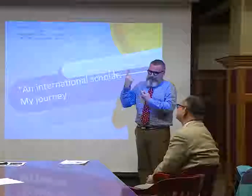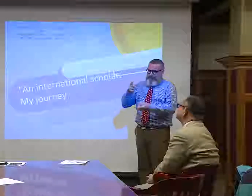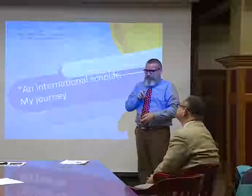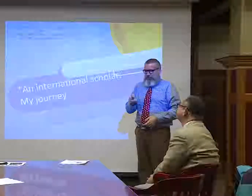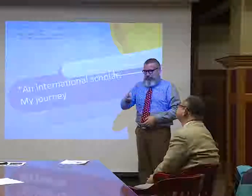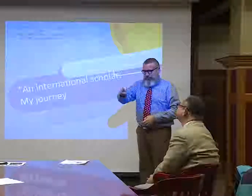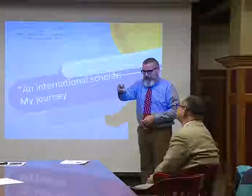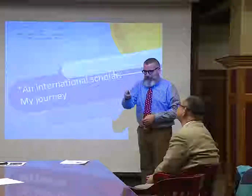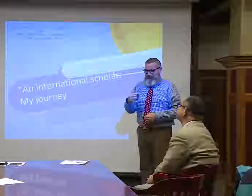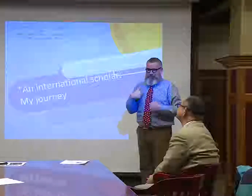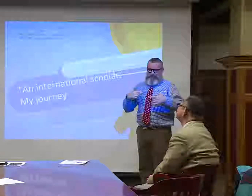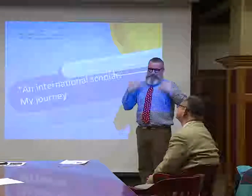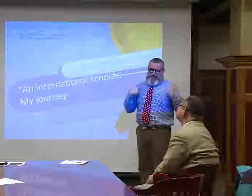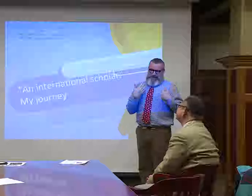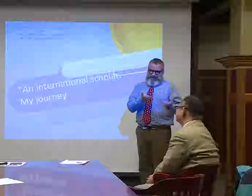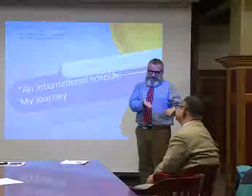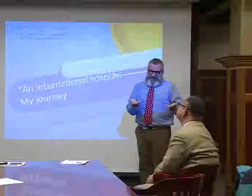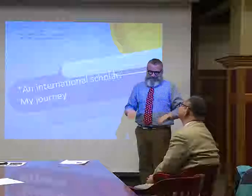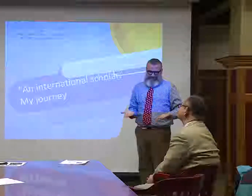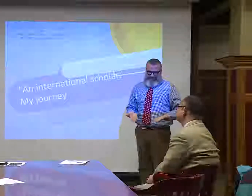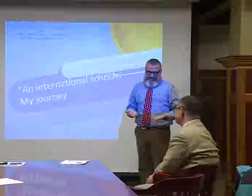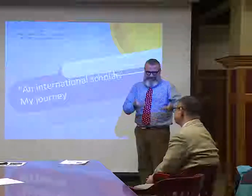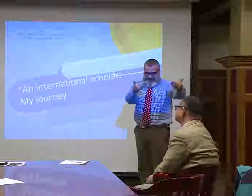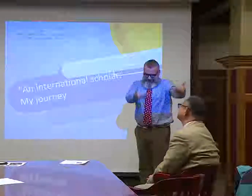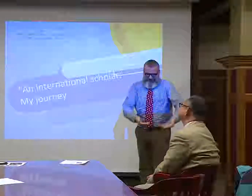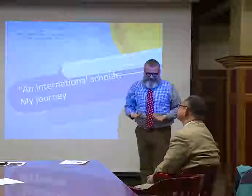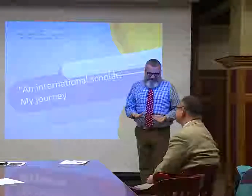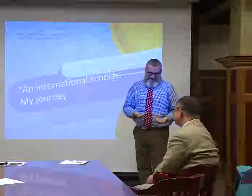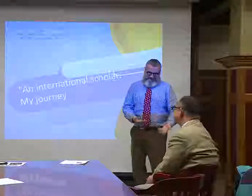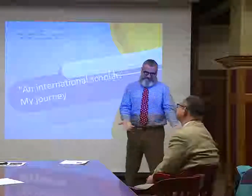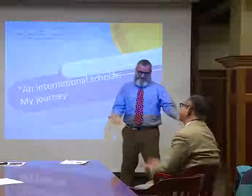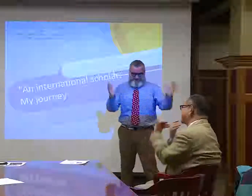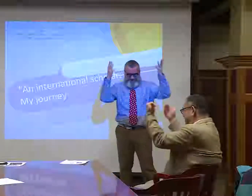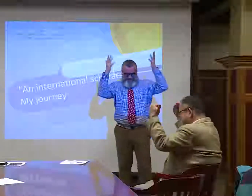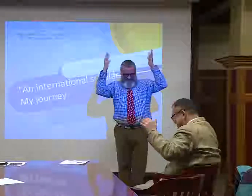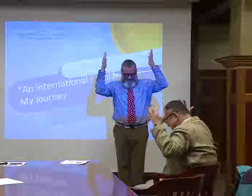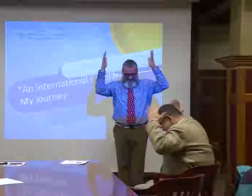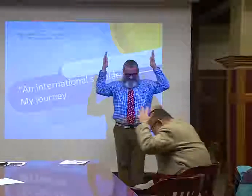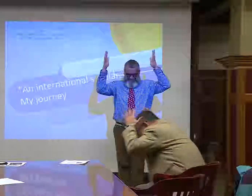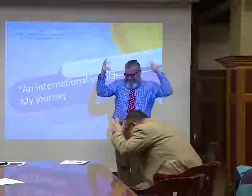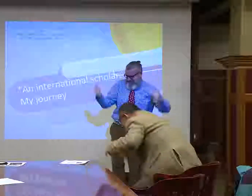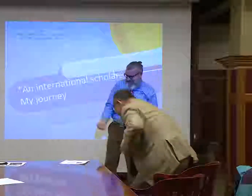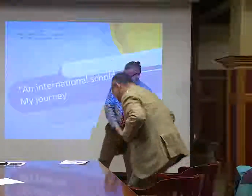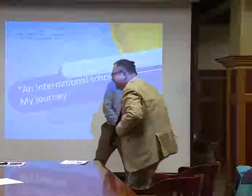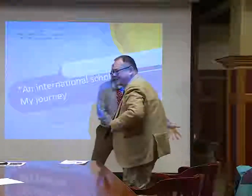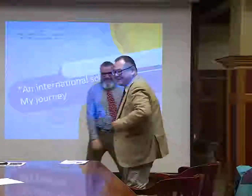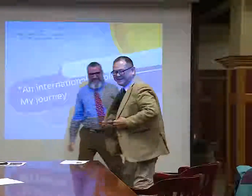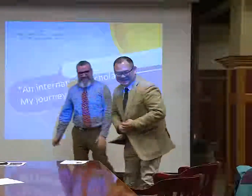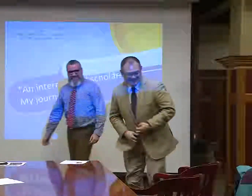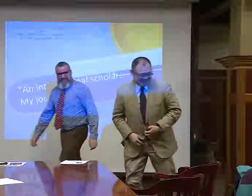because he's going to tell about his history, background and his journey. We're thrilled to have you here. Welcome. Thank you.